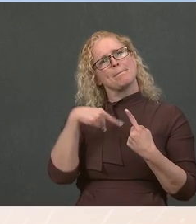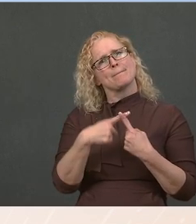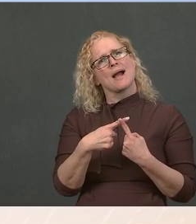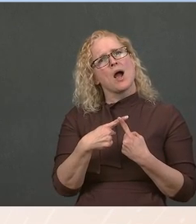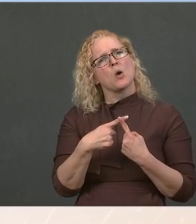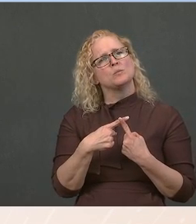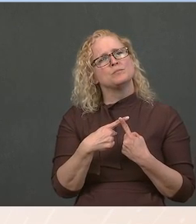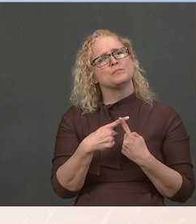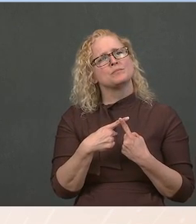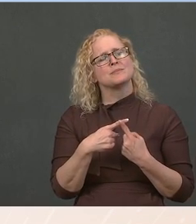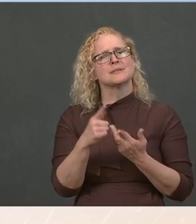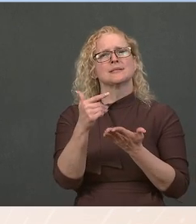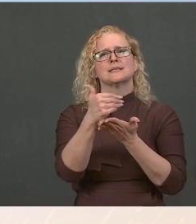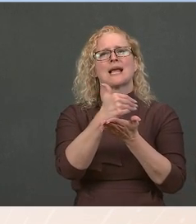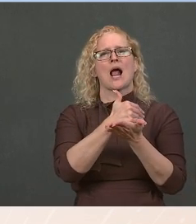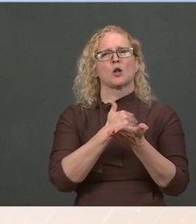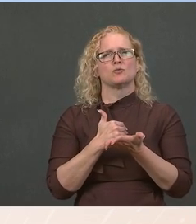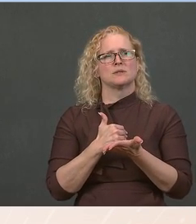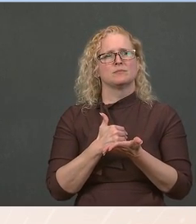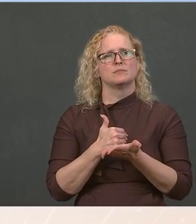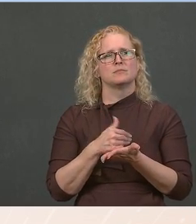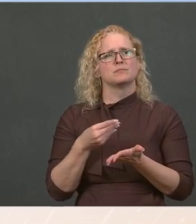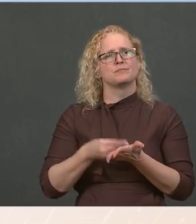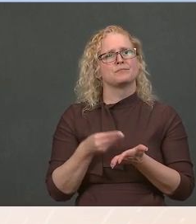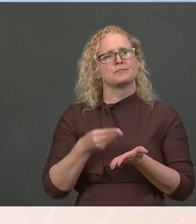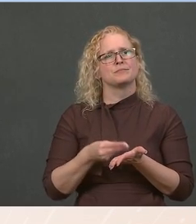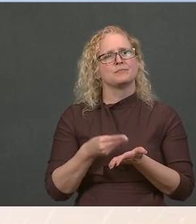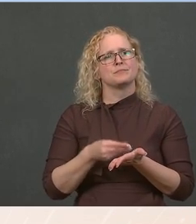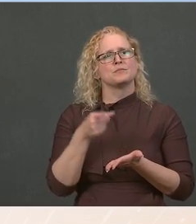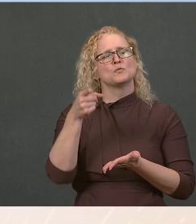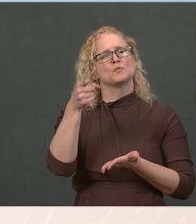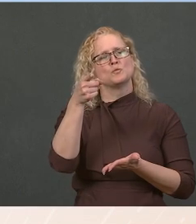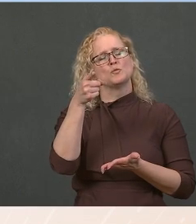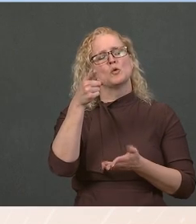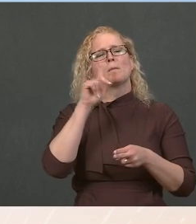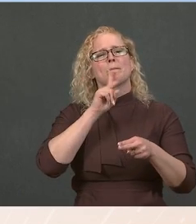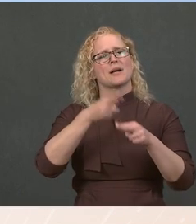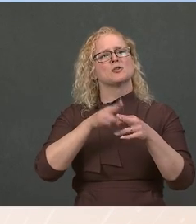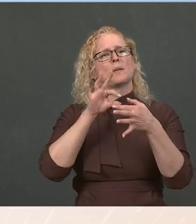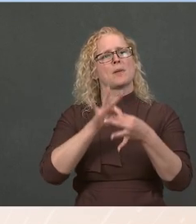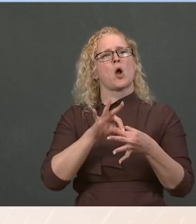We did a poll, and just 38 percent of people gave President credit for the CTC,